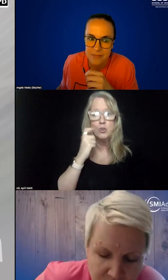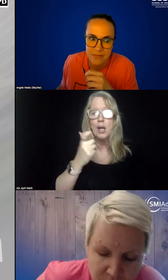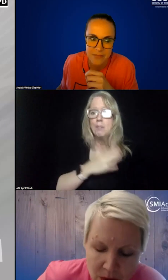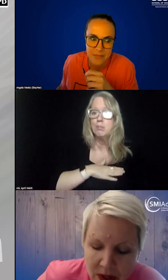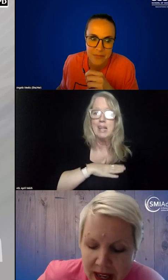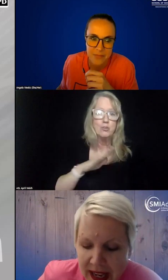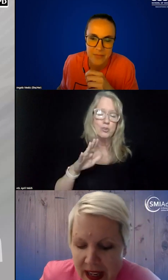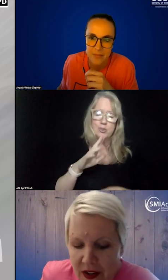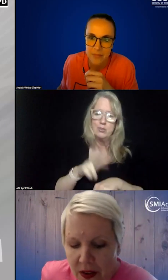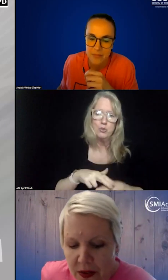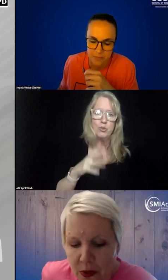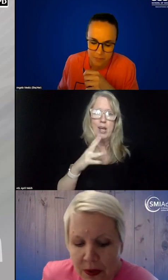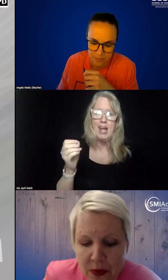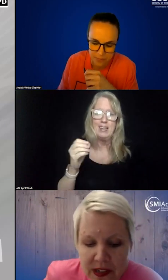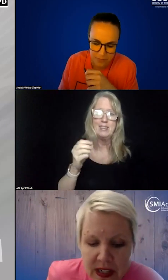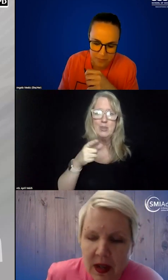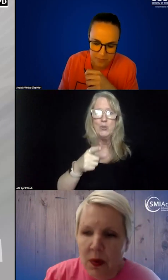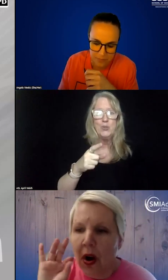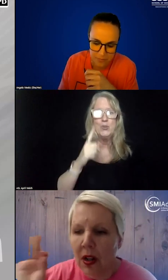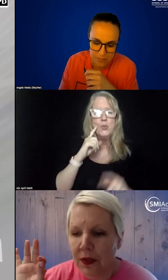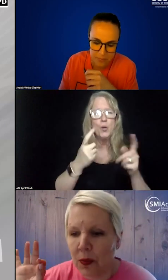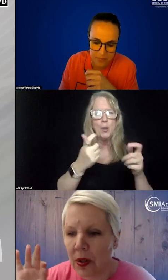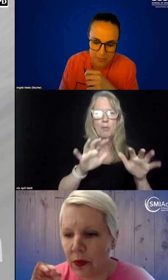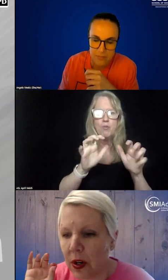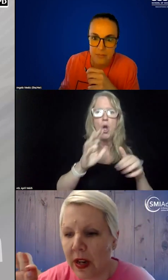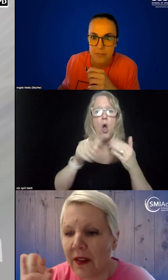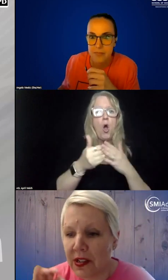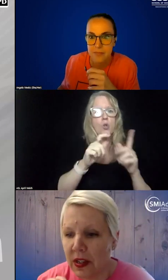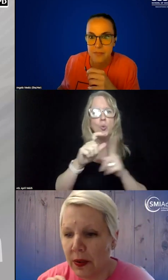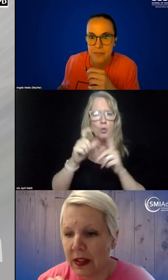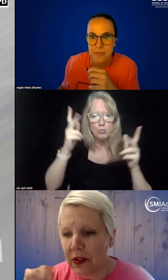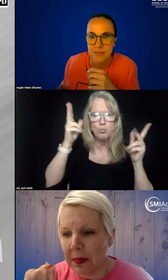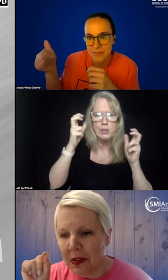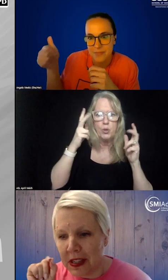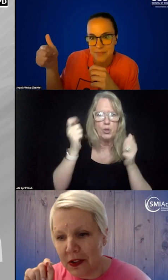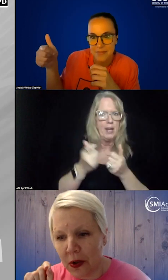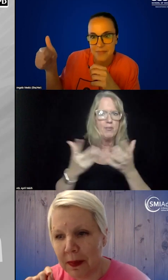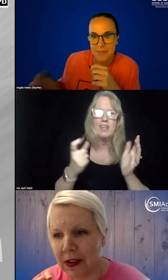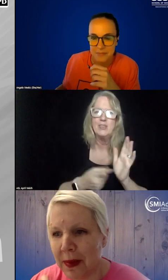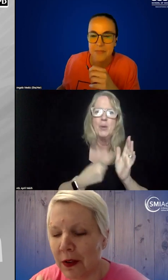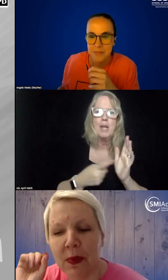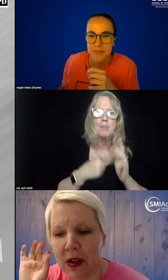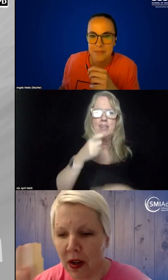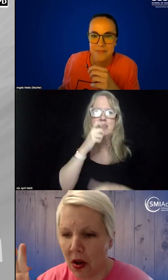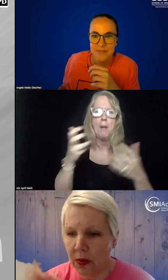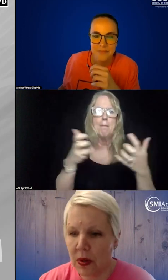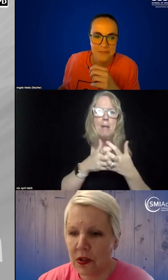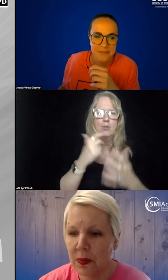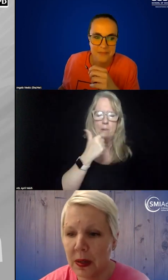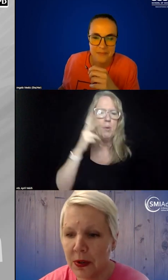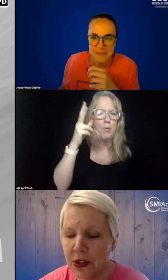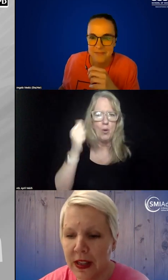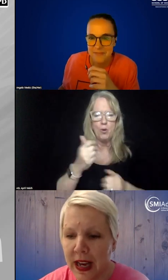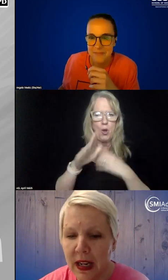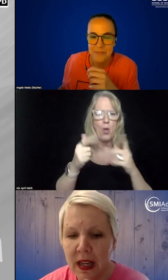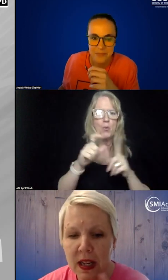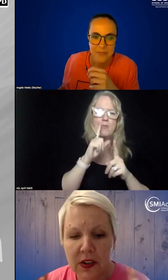USUAL. YOU WERE FREEZING, BUT WE HEARD ALL OF THE WORDS. REALLY APPRECIATE THAT.